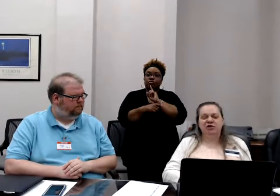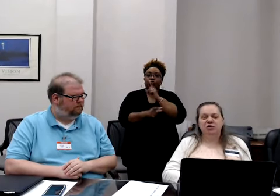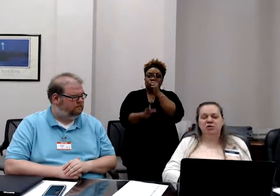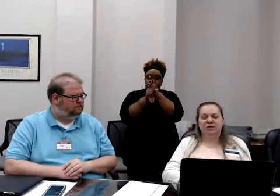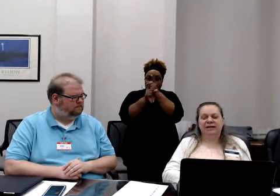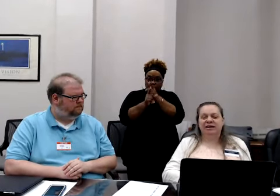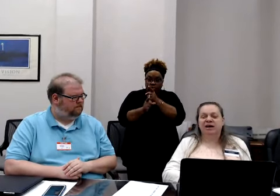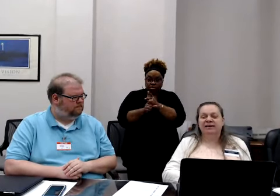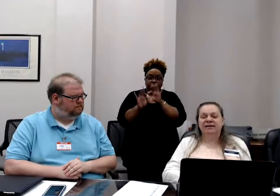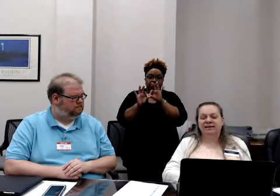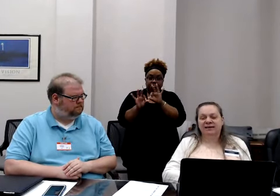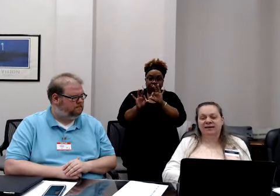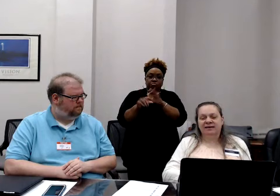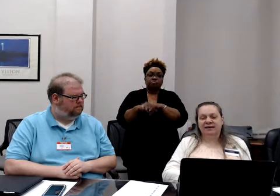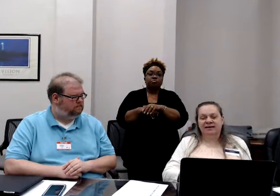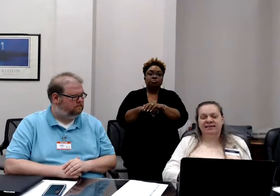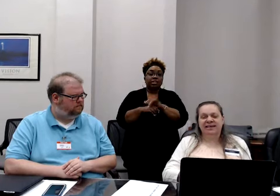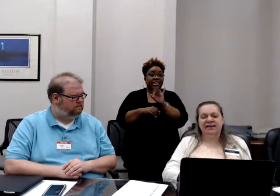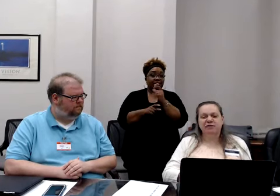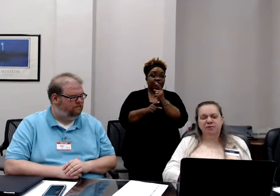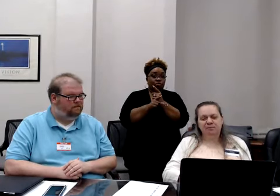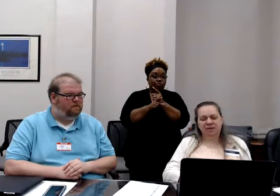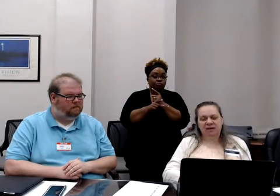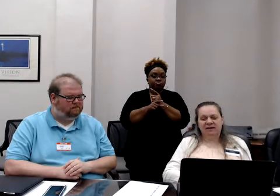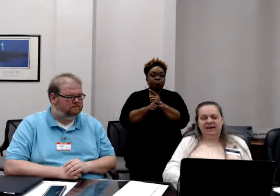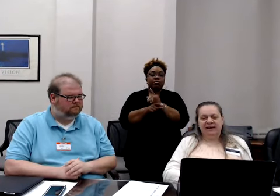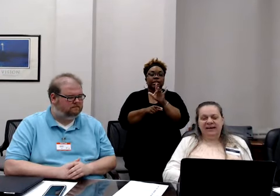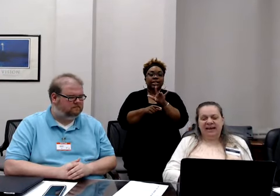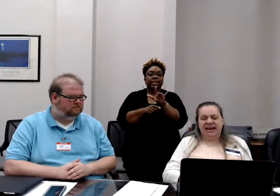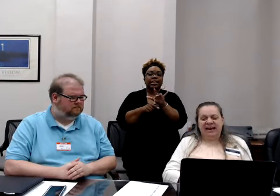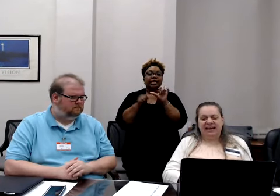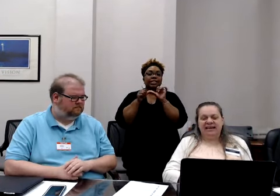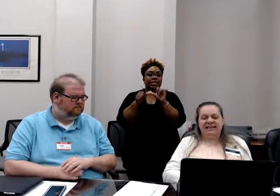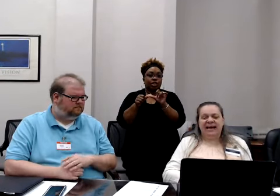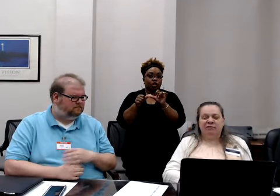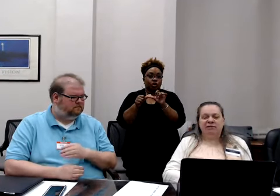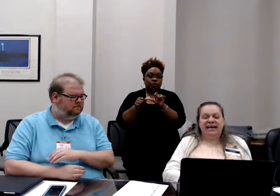you click on continue and that will take you